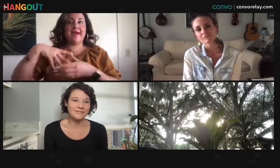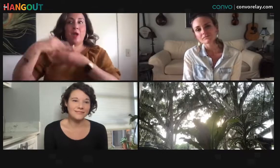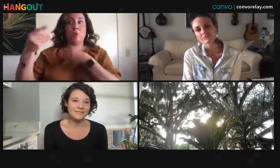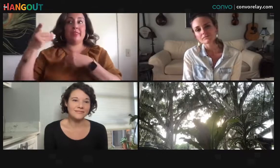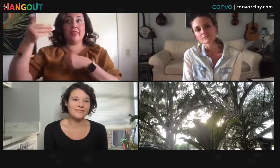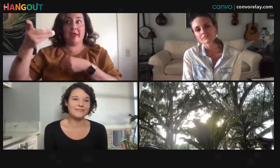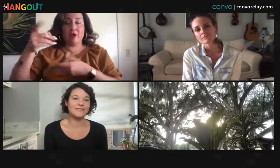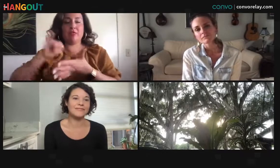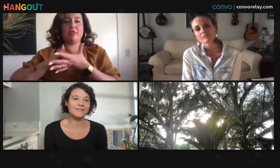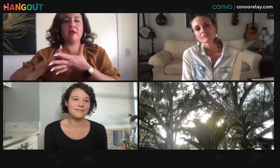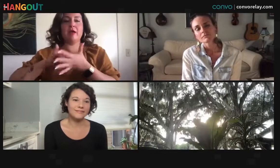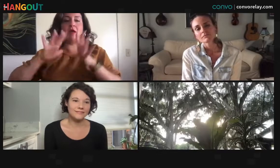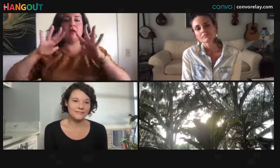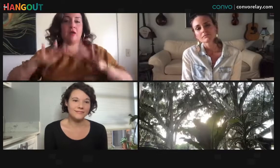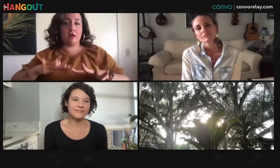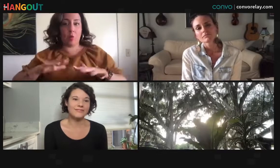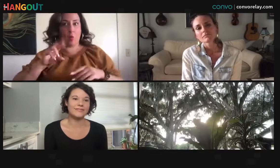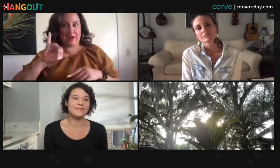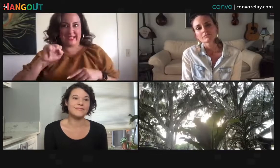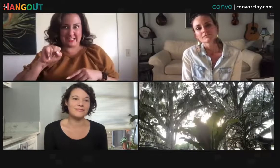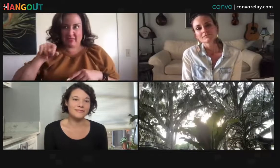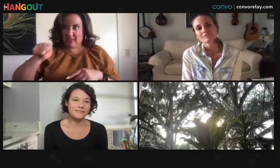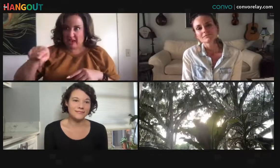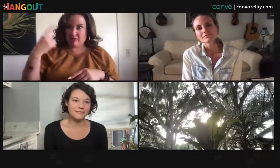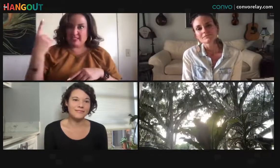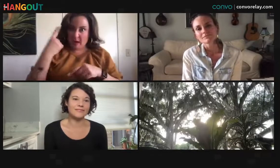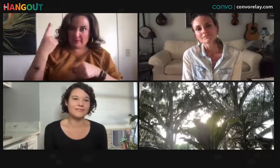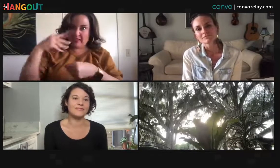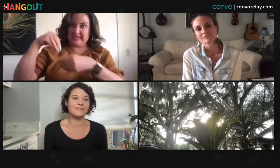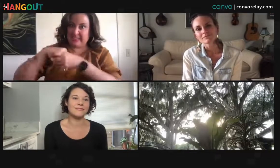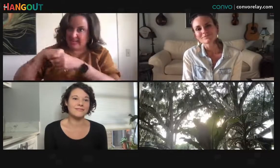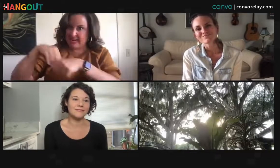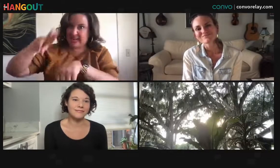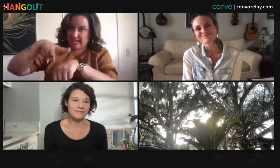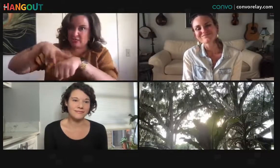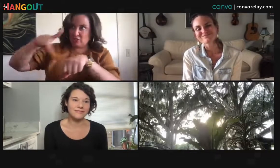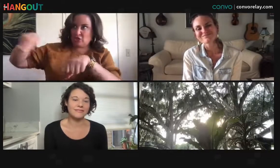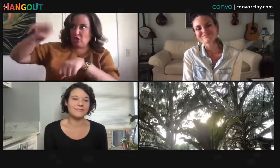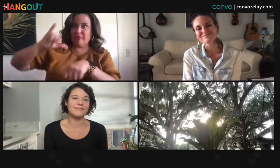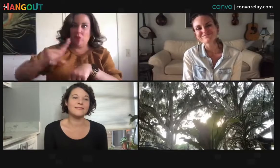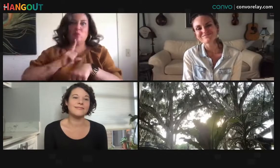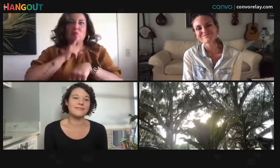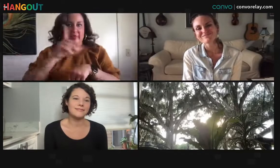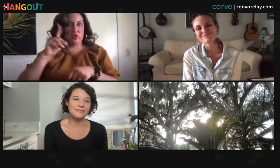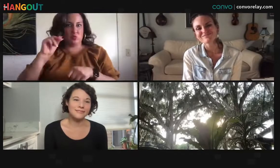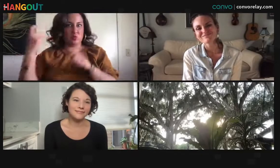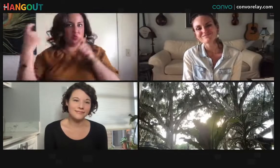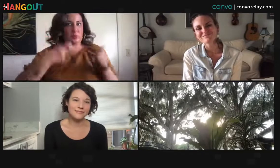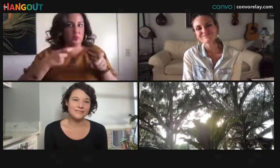mental state out there in nature that is calming or is there something in nature